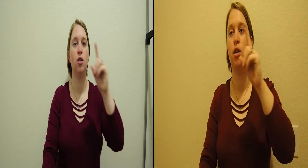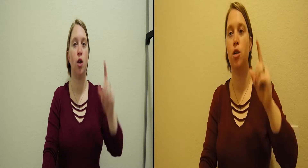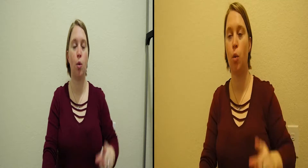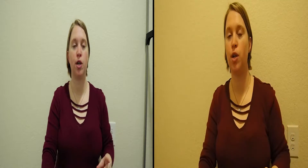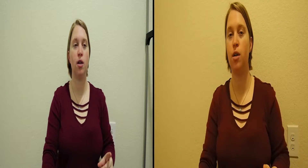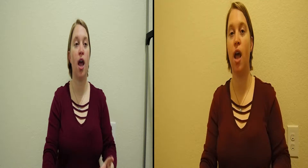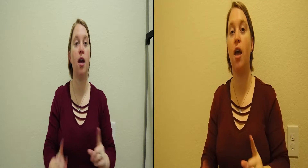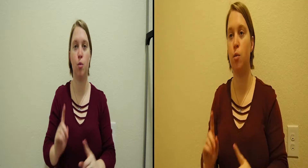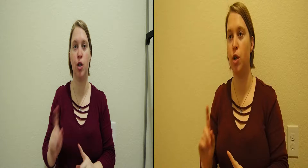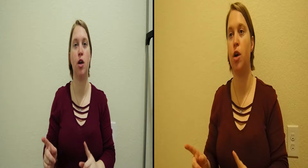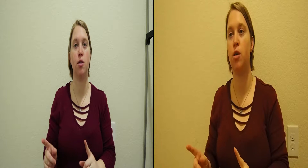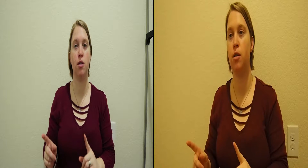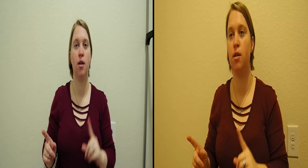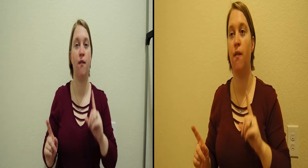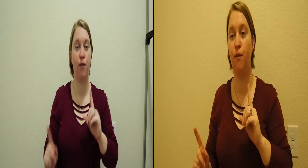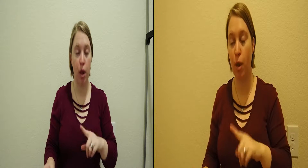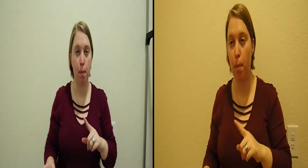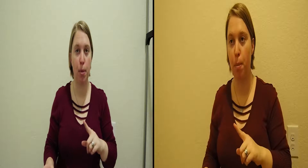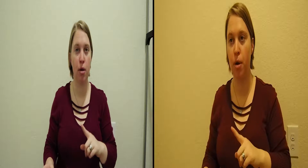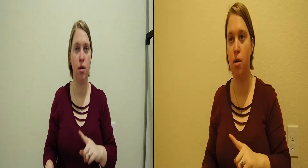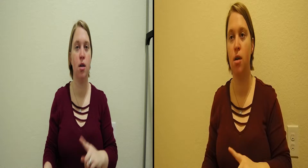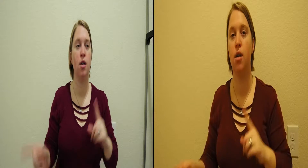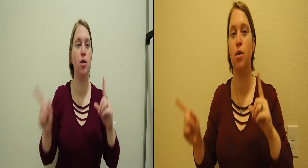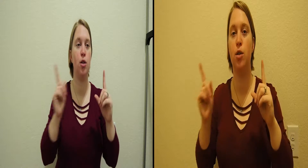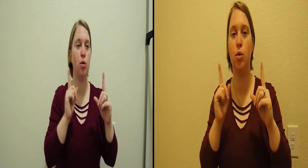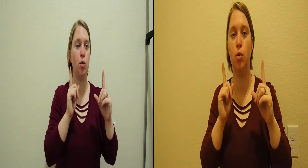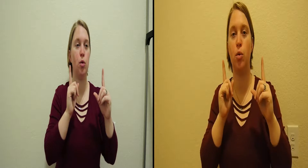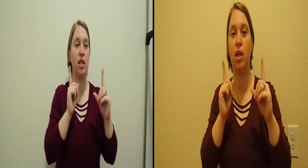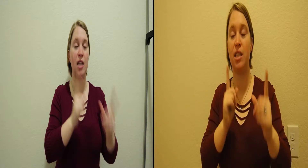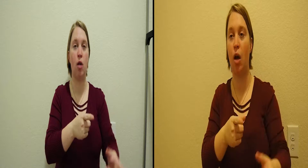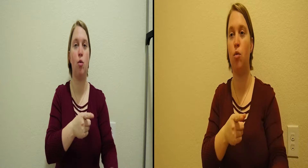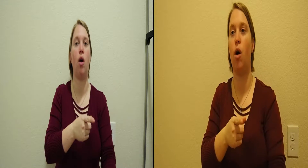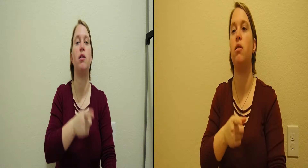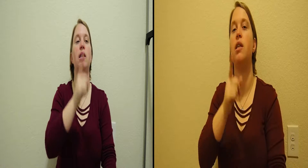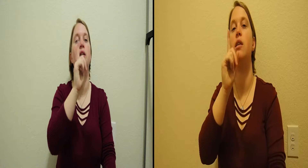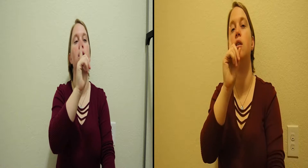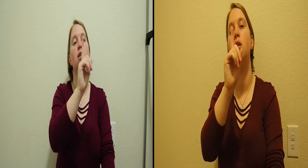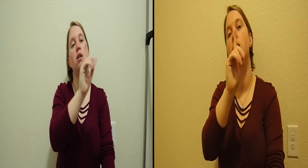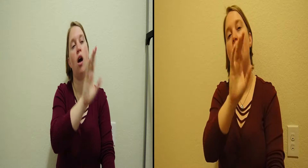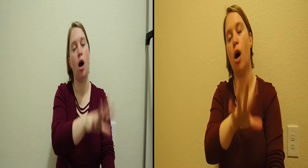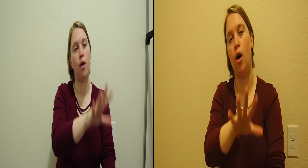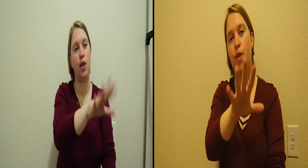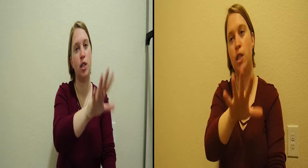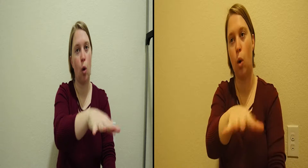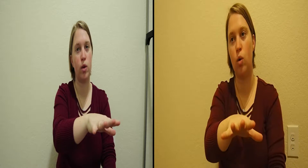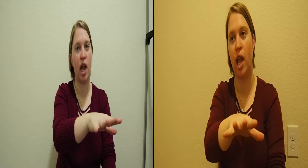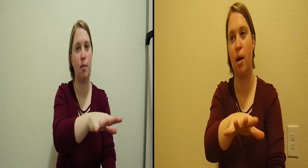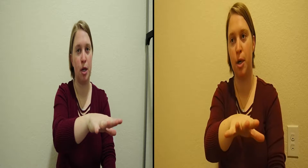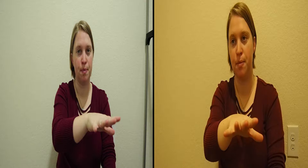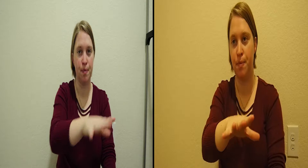so and we're going to flip to the sound quality of this old camera